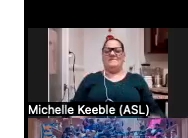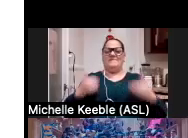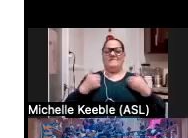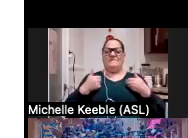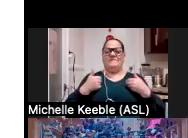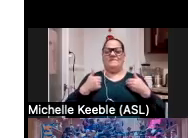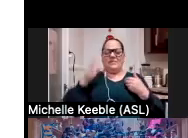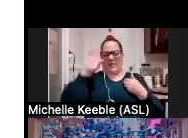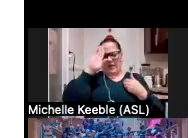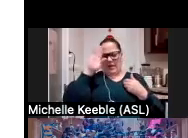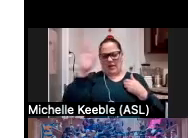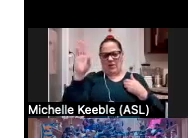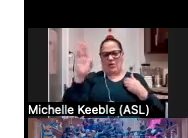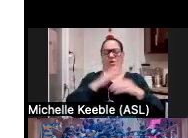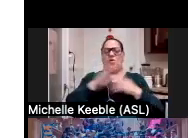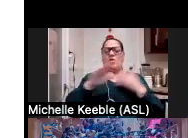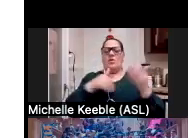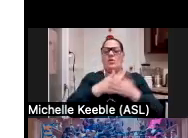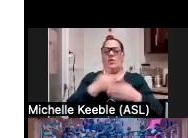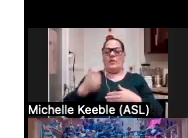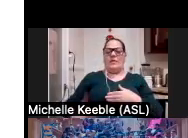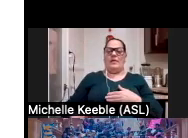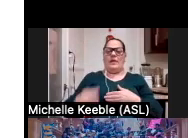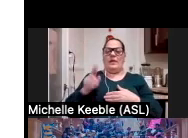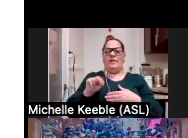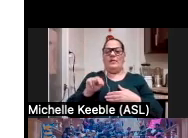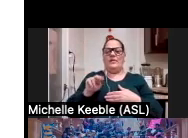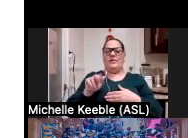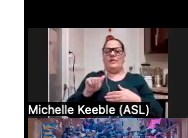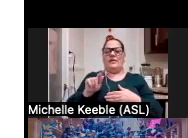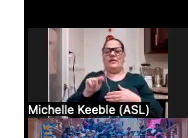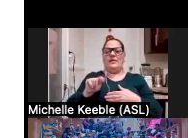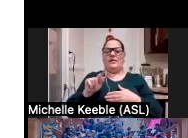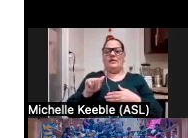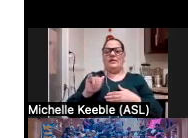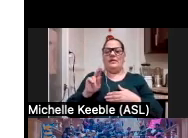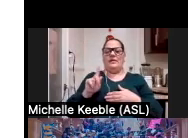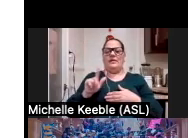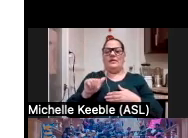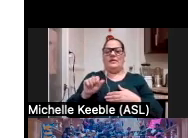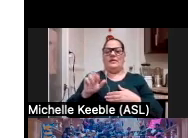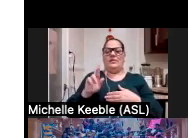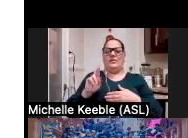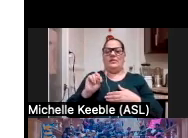hi everyone. Um, I'm Natalie Reyes. I'm director of the Museum of Disability History. Um, I started